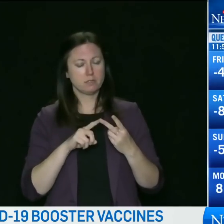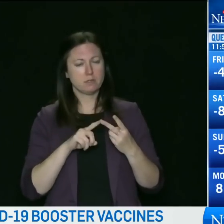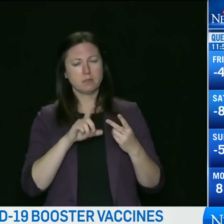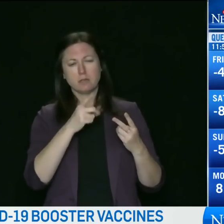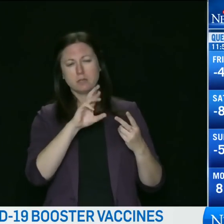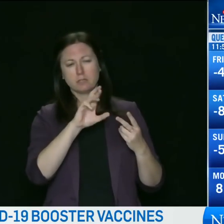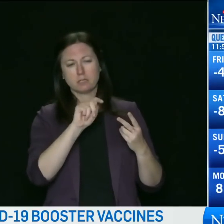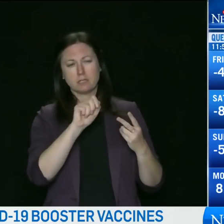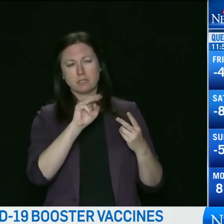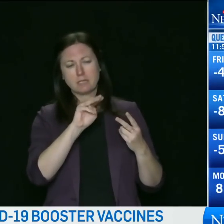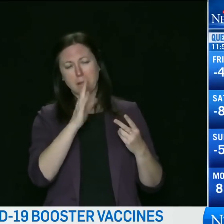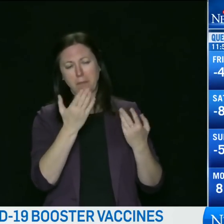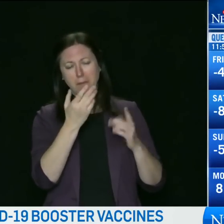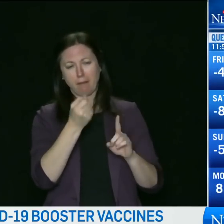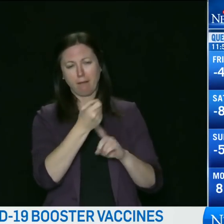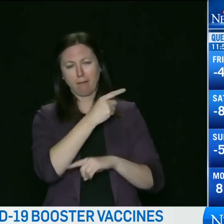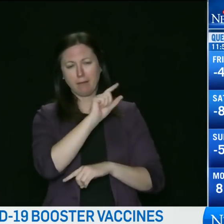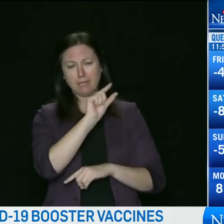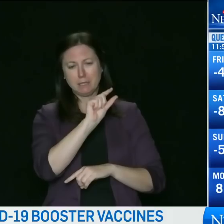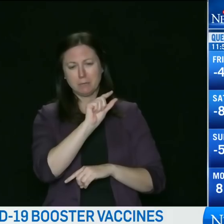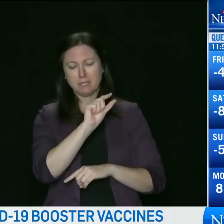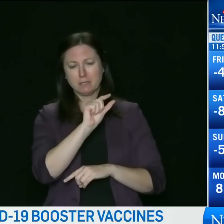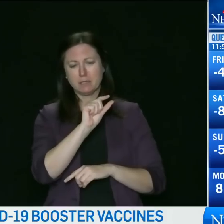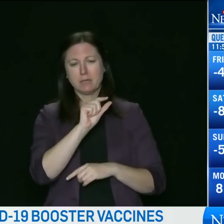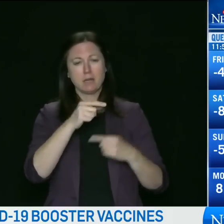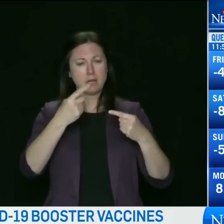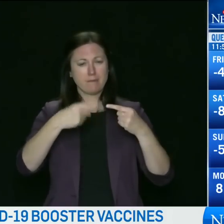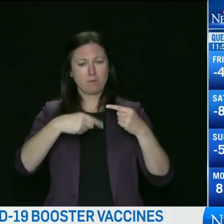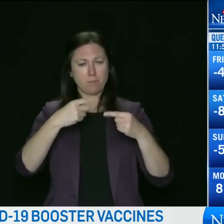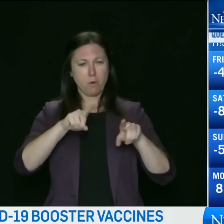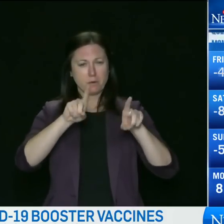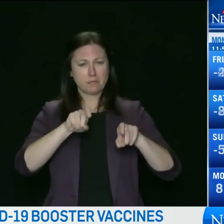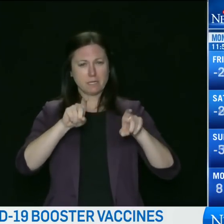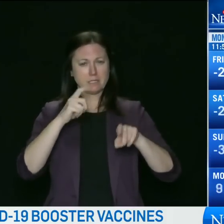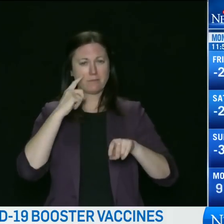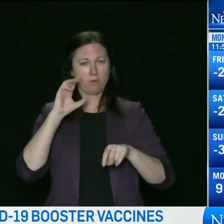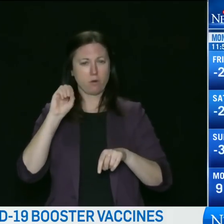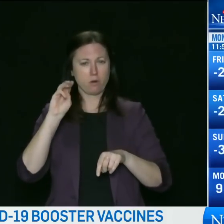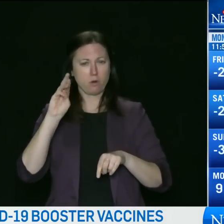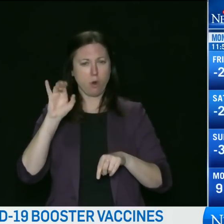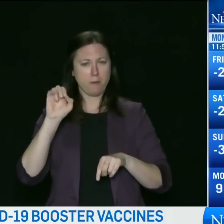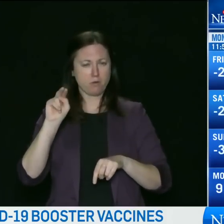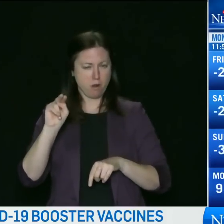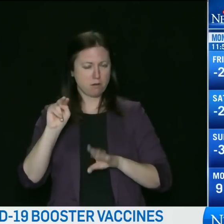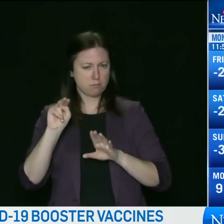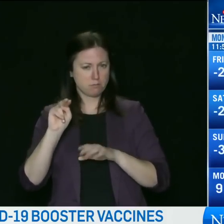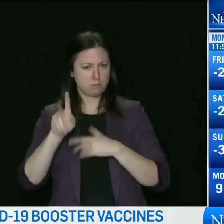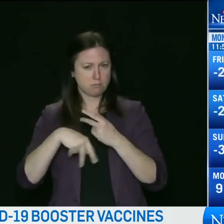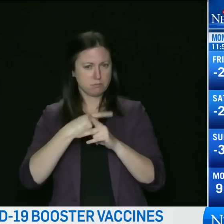THANK YOU SO MUCH. I ALSO WANTED TO ASK YOU, Dr.